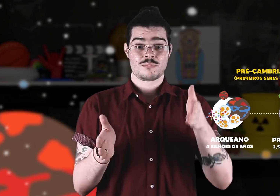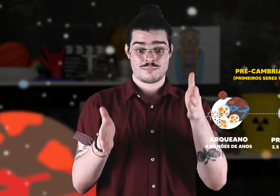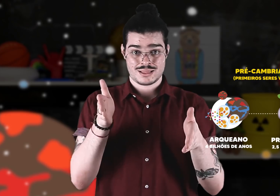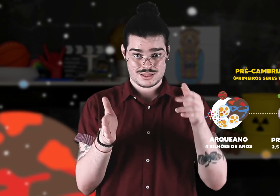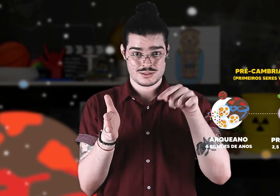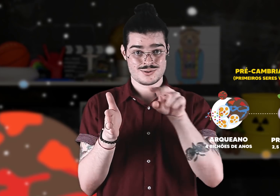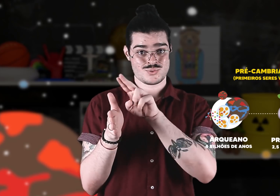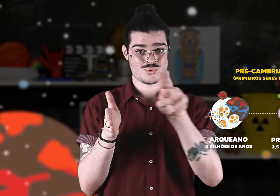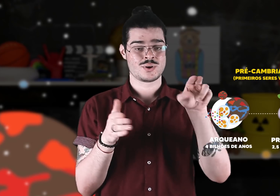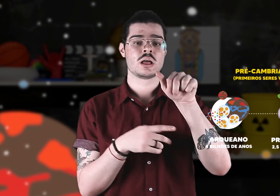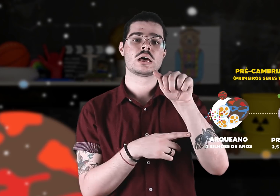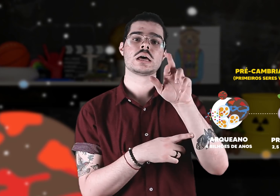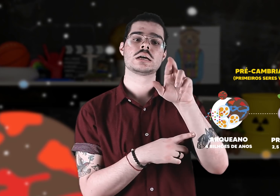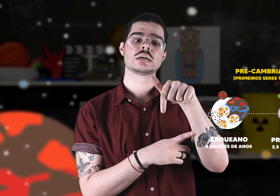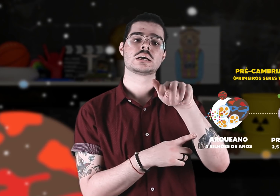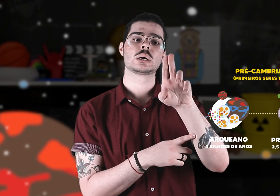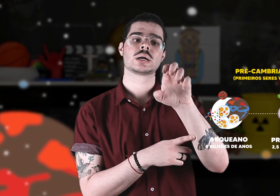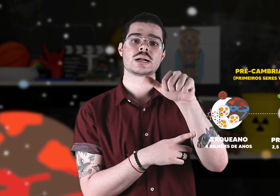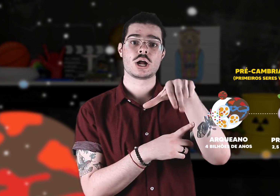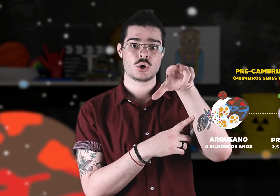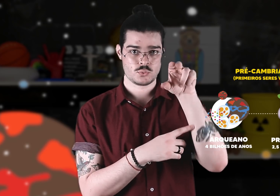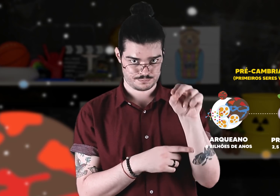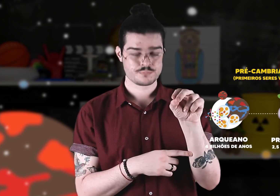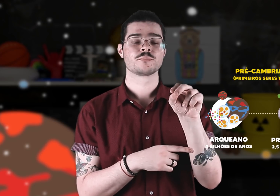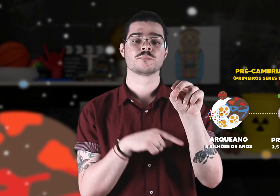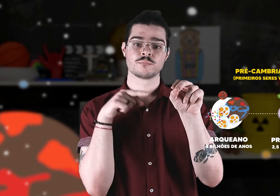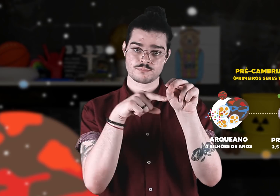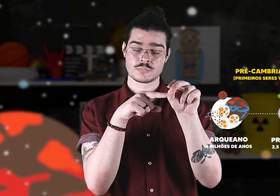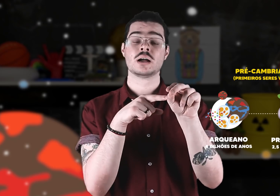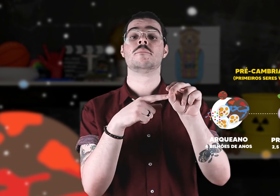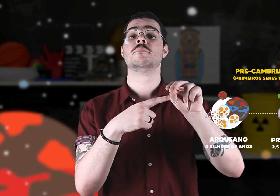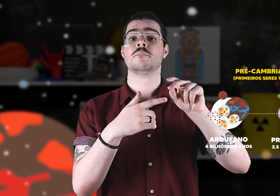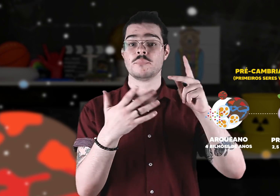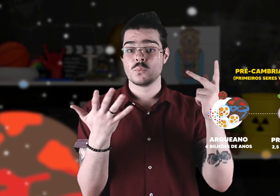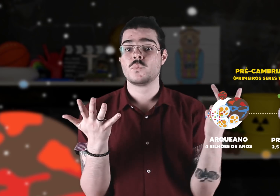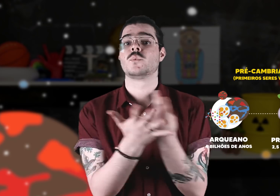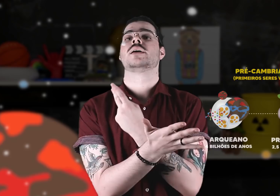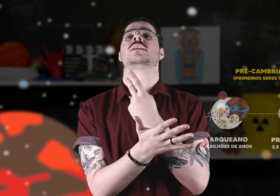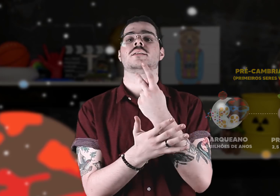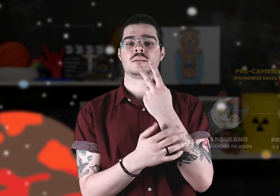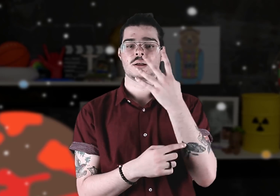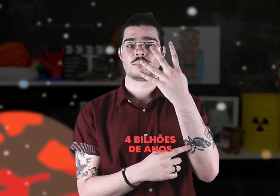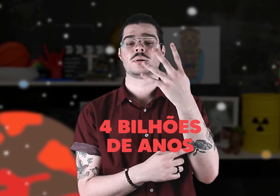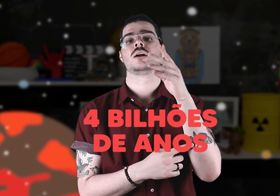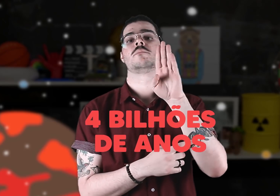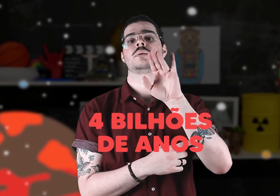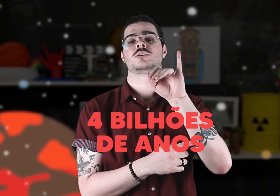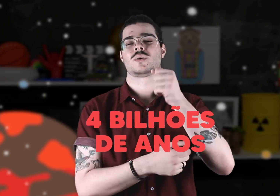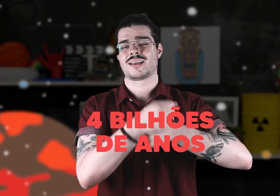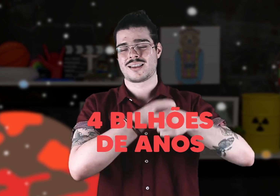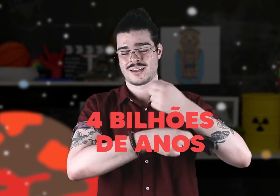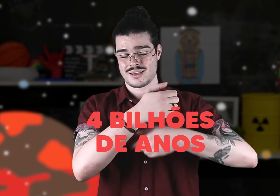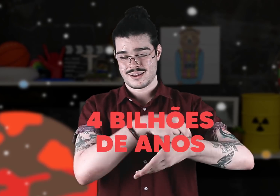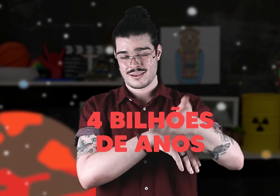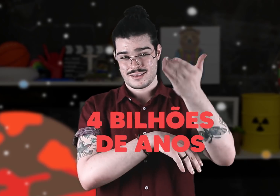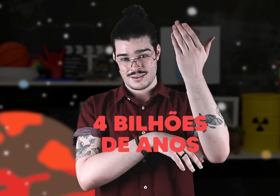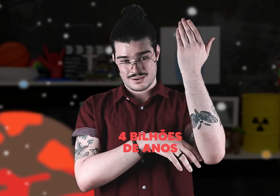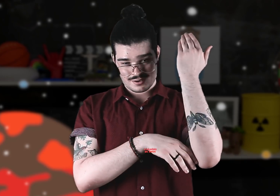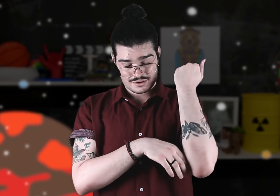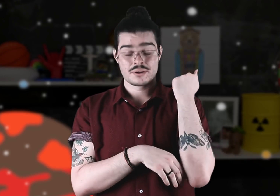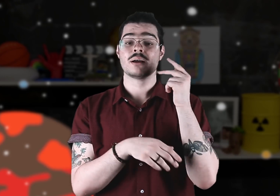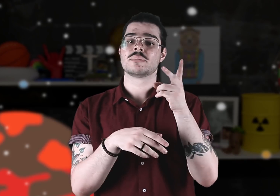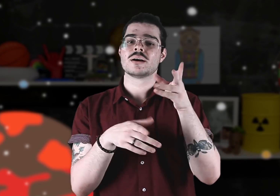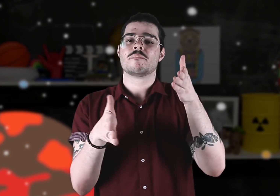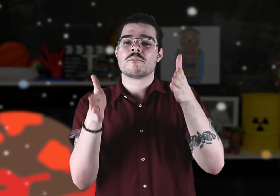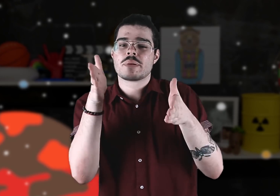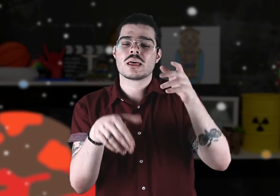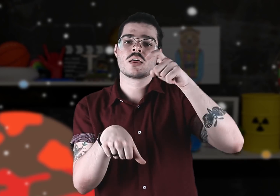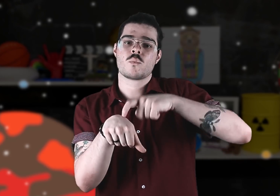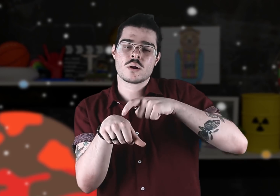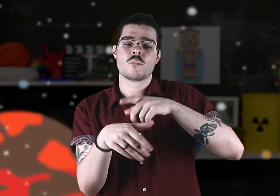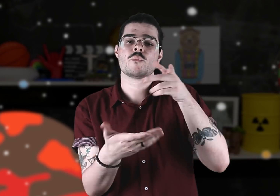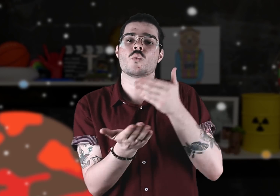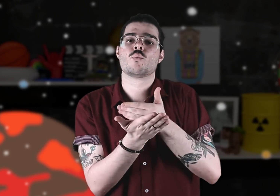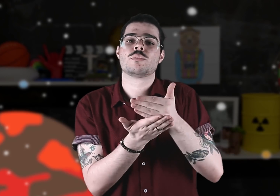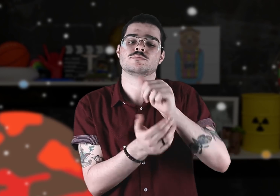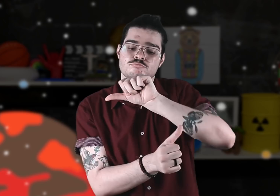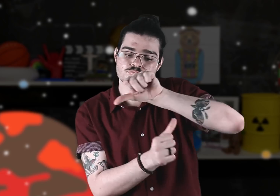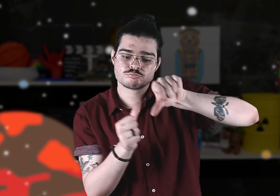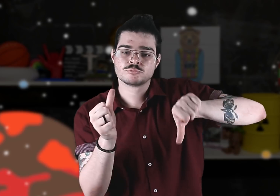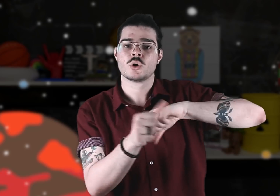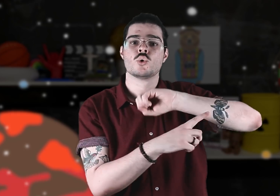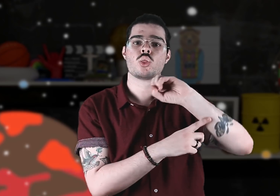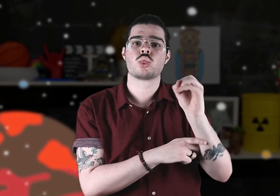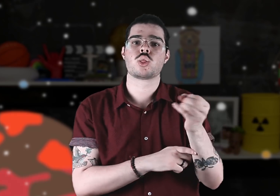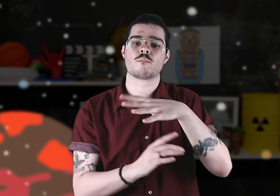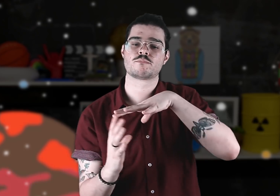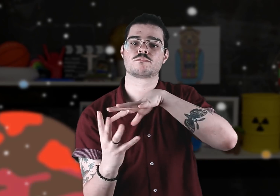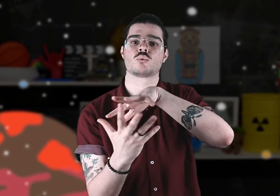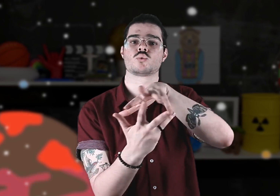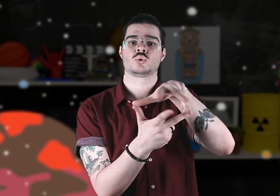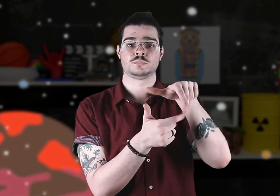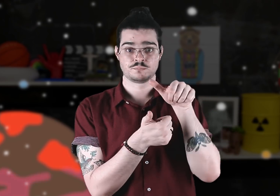In the Archean period, a new transformation on Earth began about 4 billion years ago.